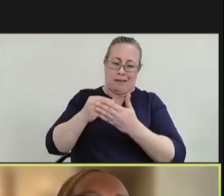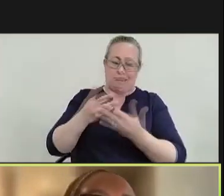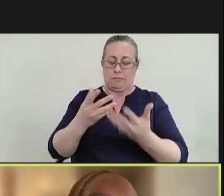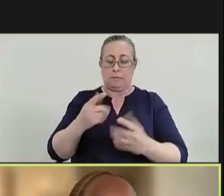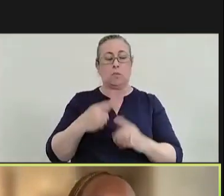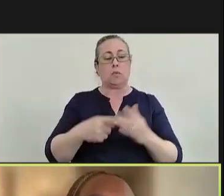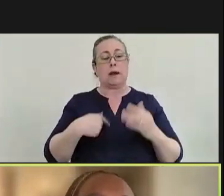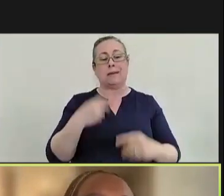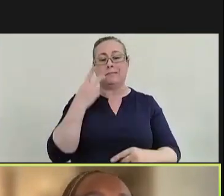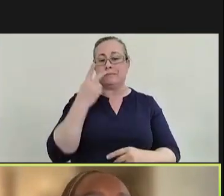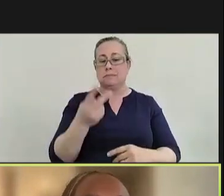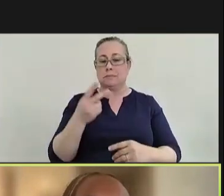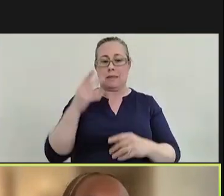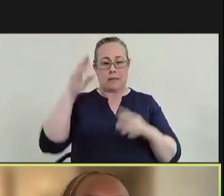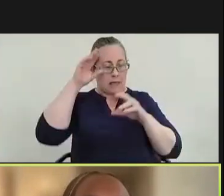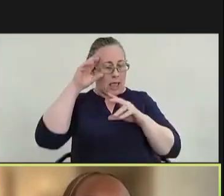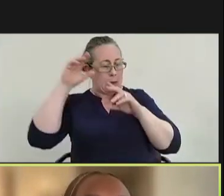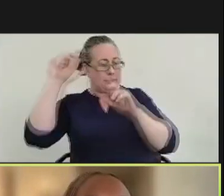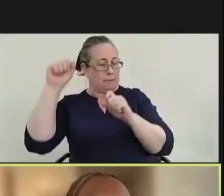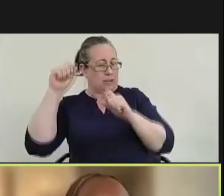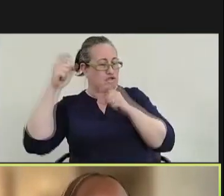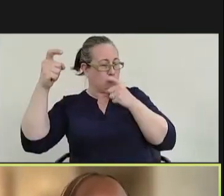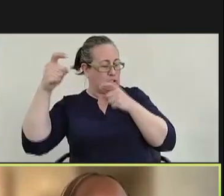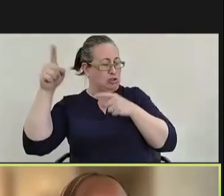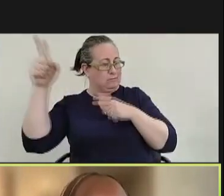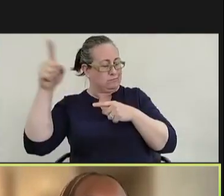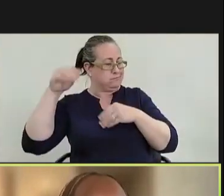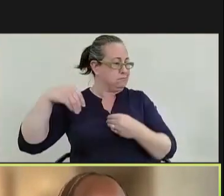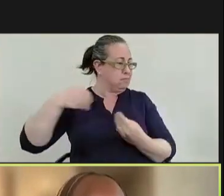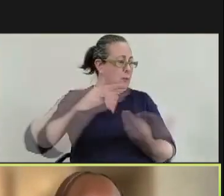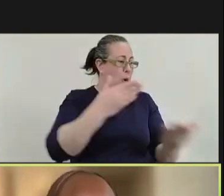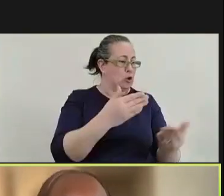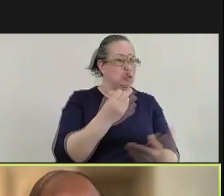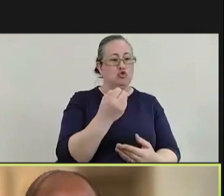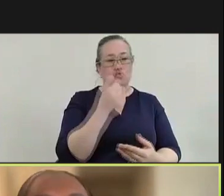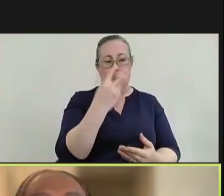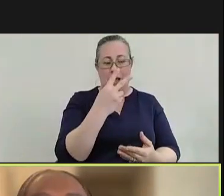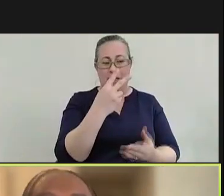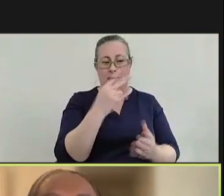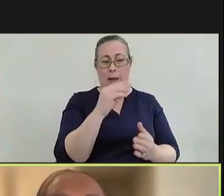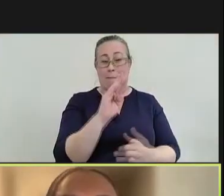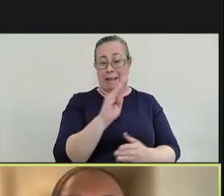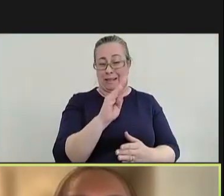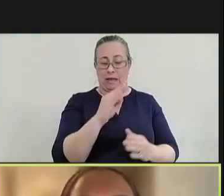administration proposed was $12 billion over 10 years, I believe. Don't quote me on that.